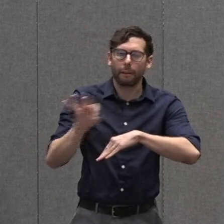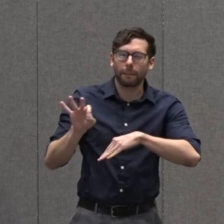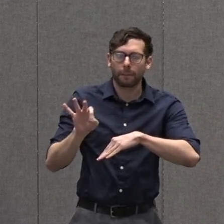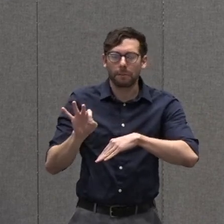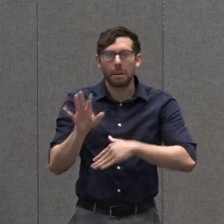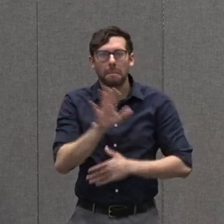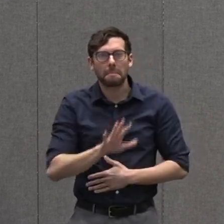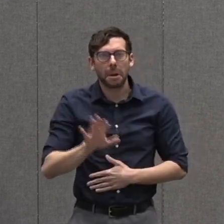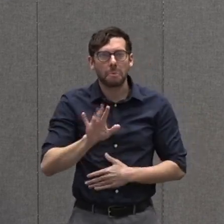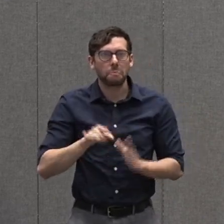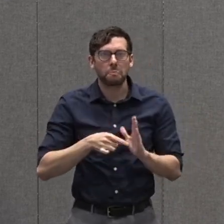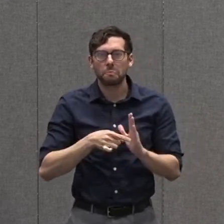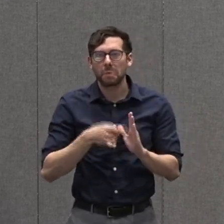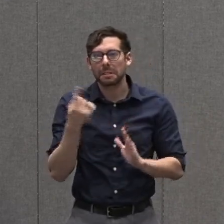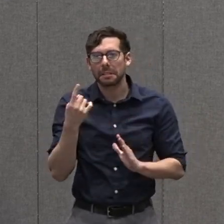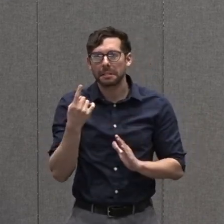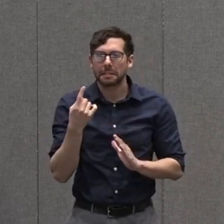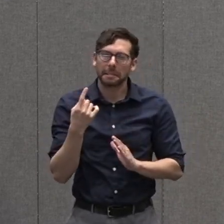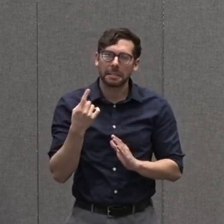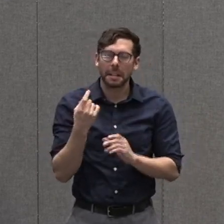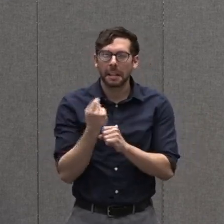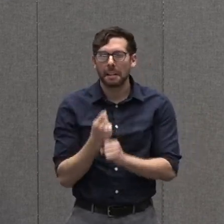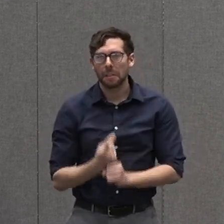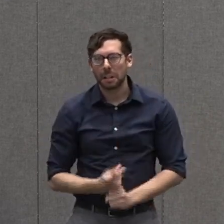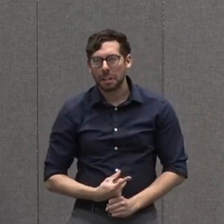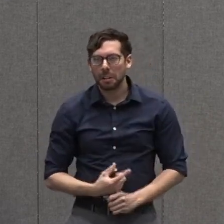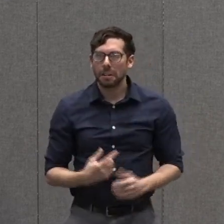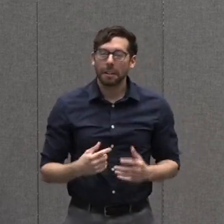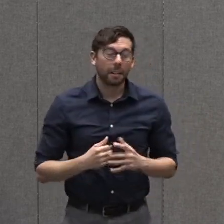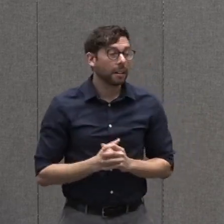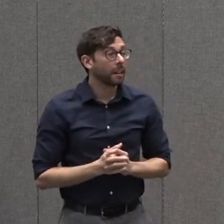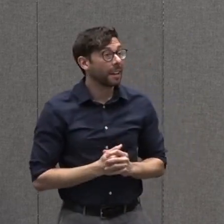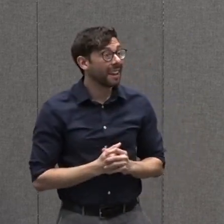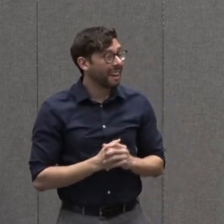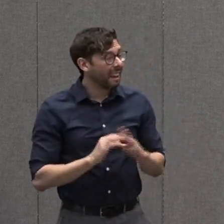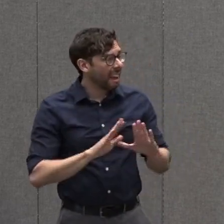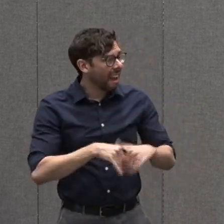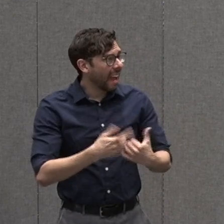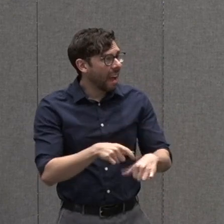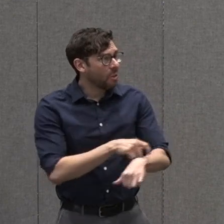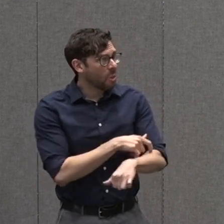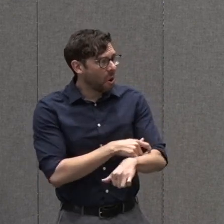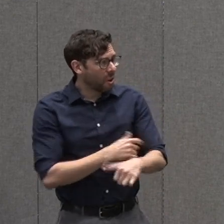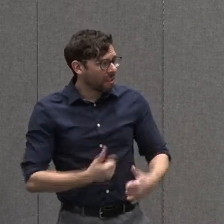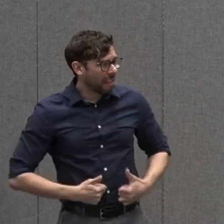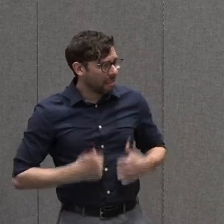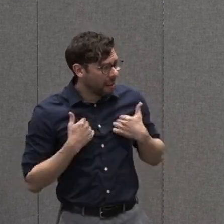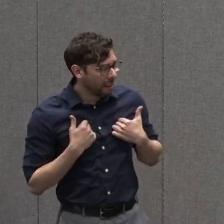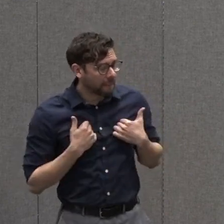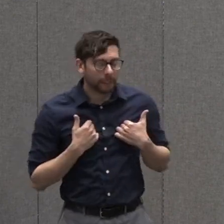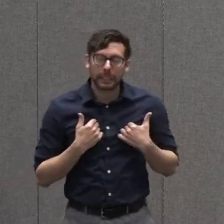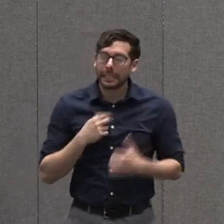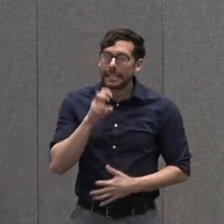Well, in the wild most snakes don't live to be one year old. Really? Snakes are a nice tasty meal